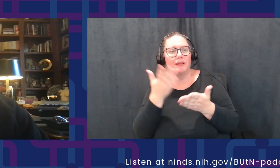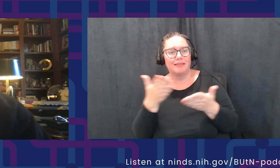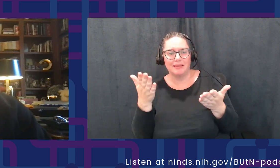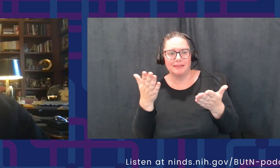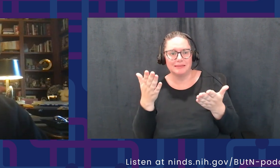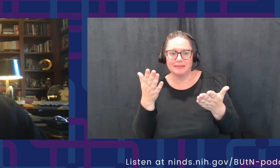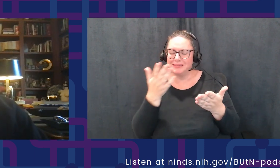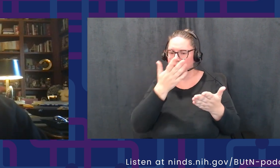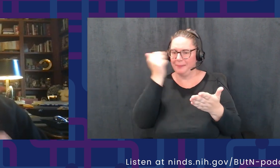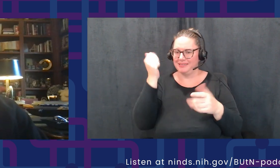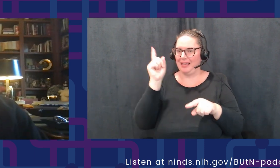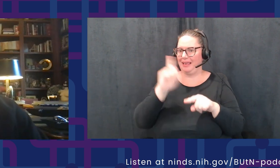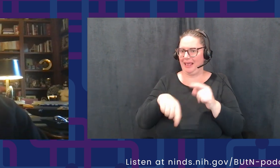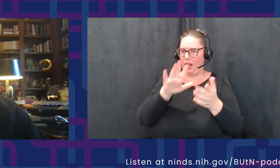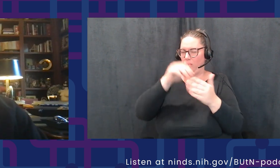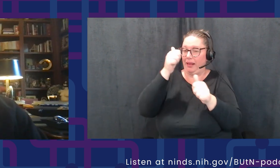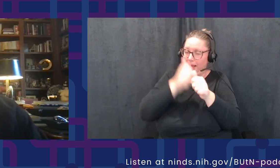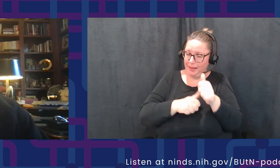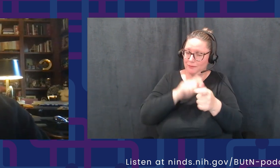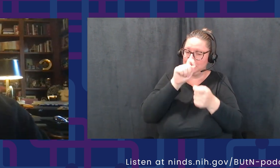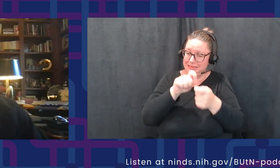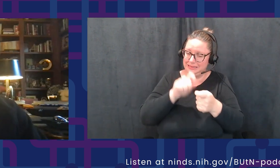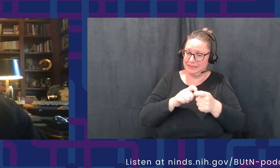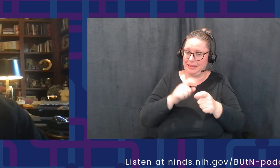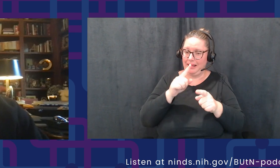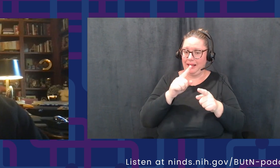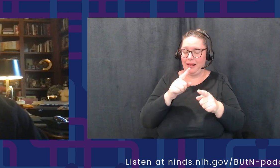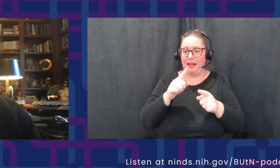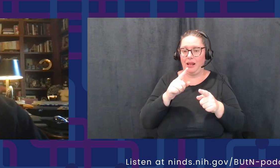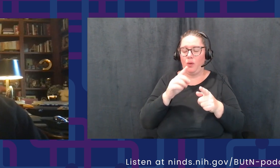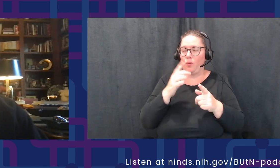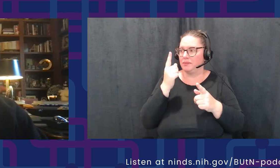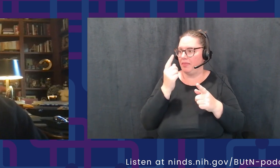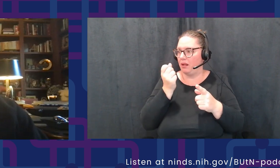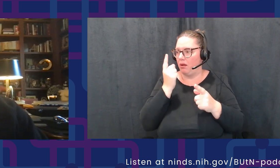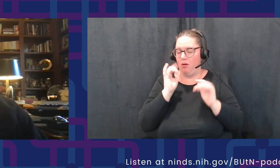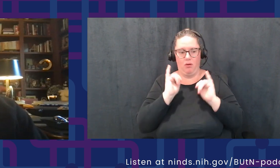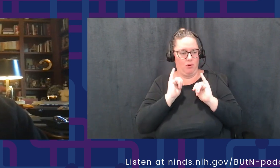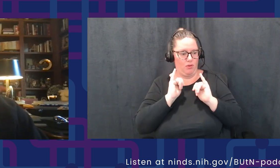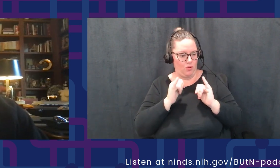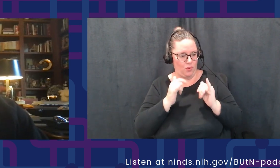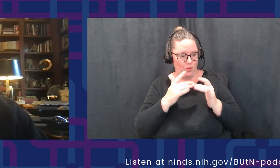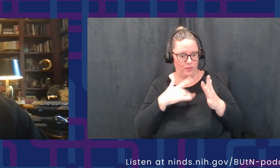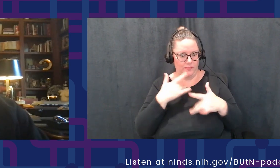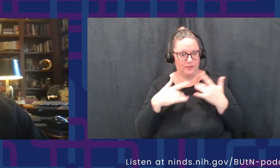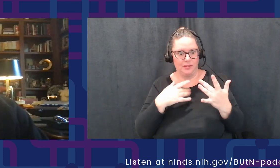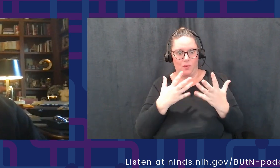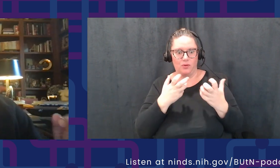most because you can't learn every single detail or sparks and ignites my curiosity that I want to learn more about it.